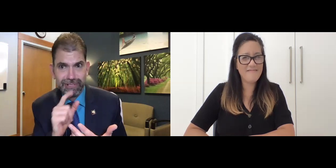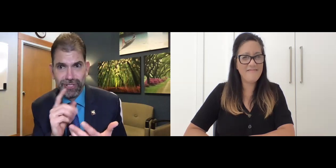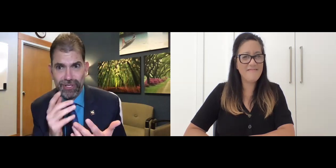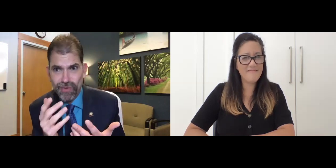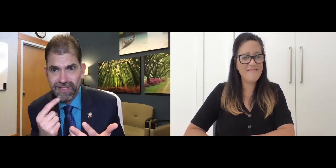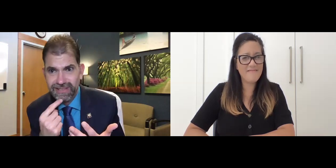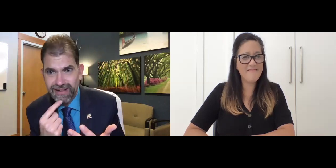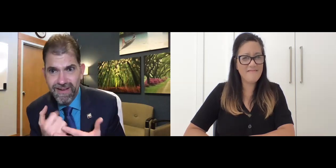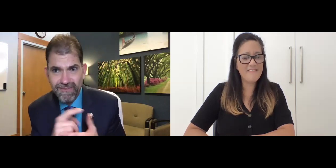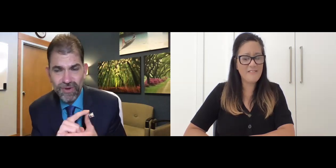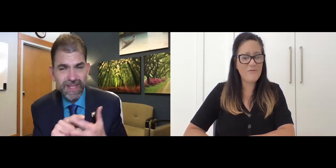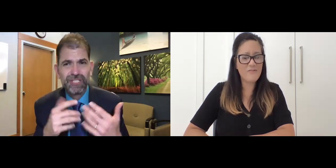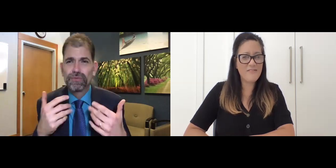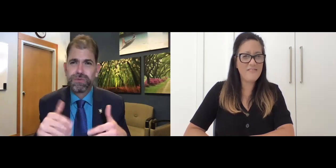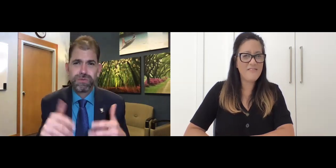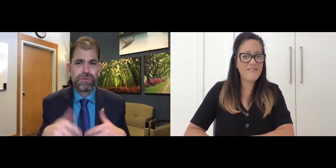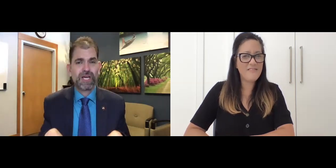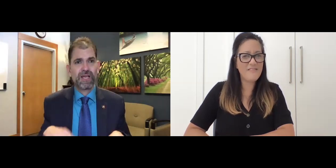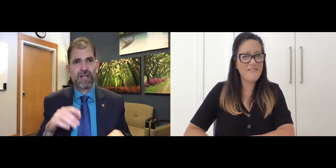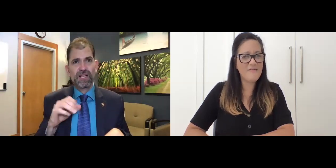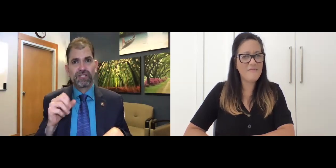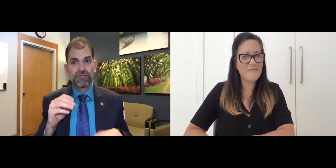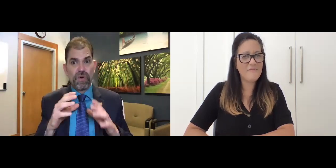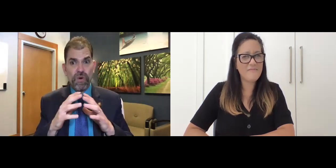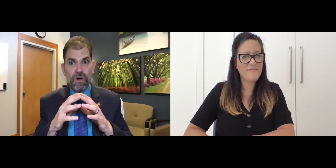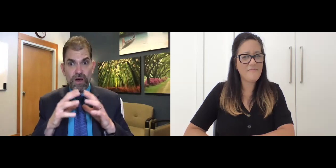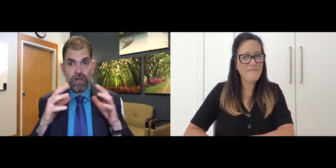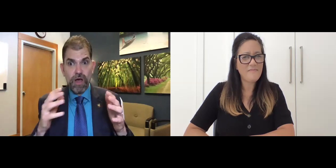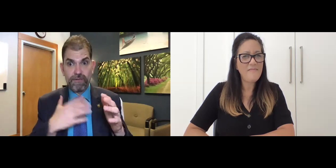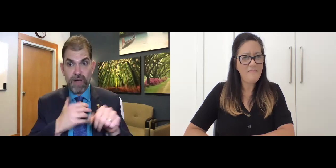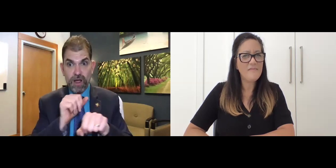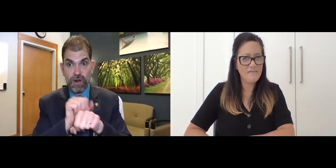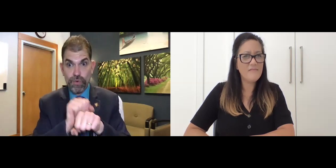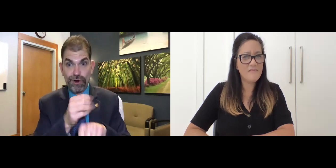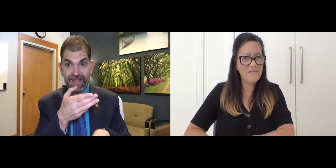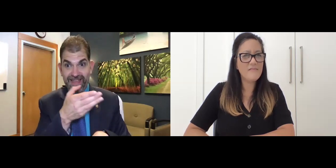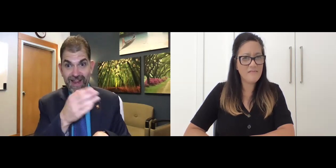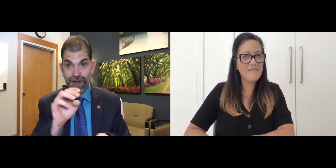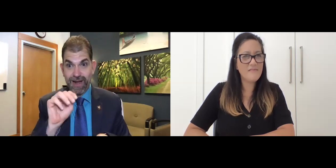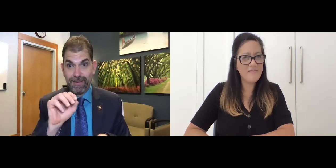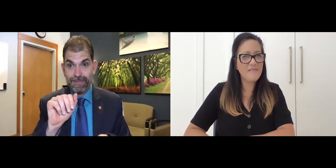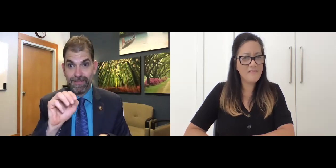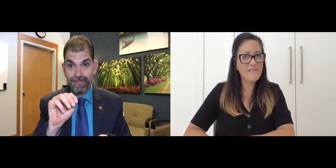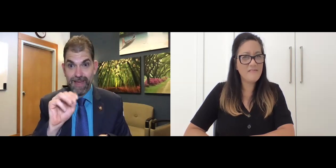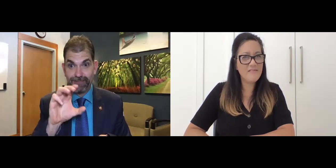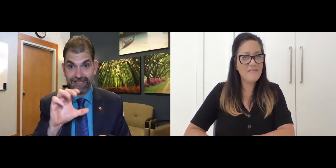which is a lot they were still missing 25 percent of the conversation and that was anxiety producing.